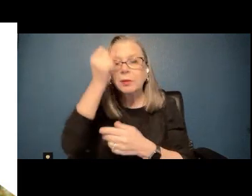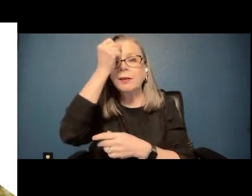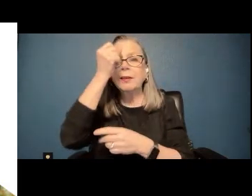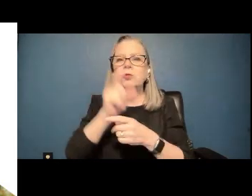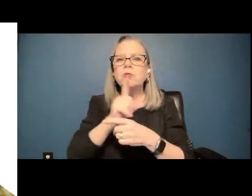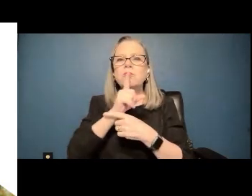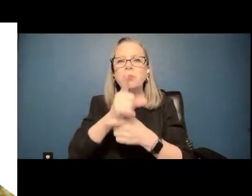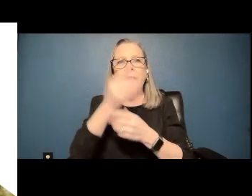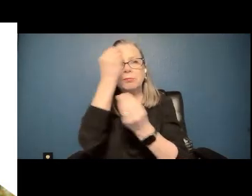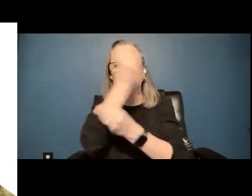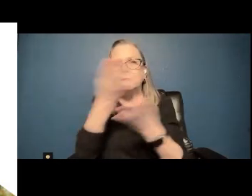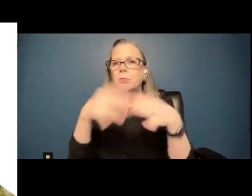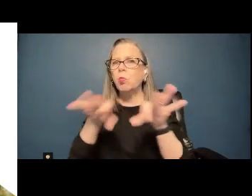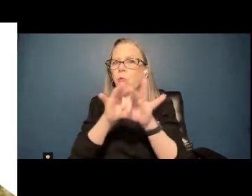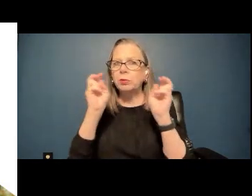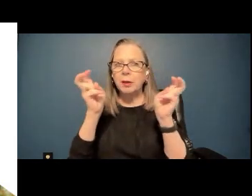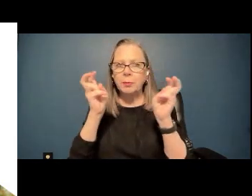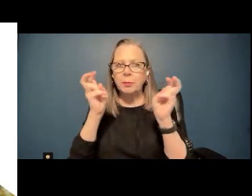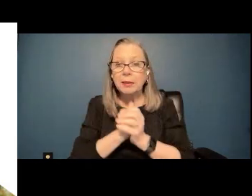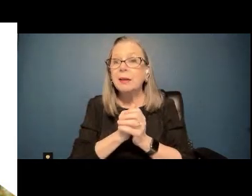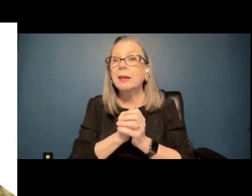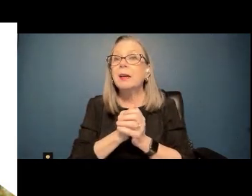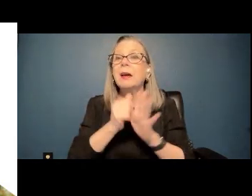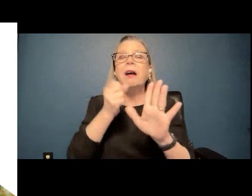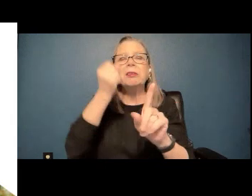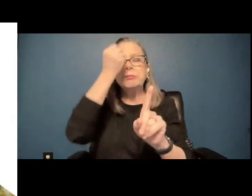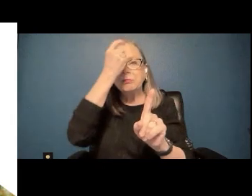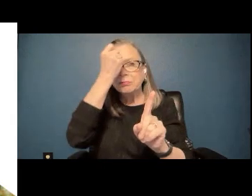And we understand everyone's in different places, and that's OK.